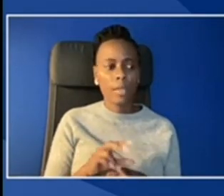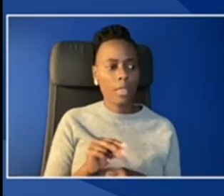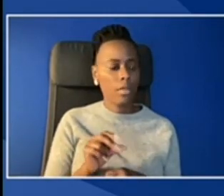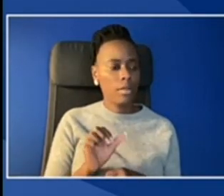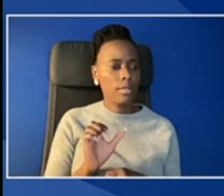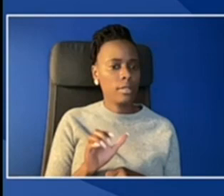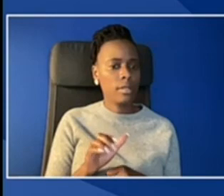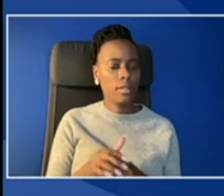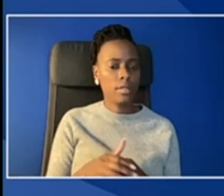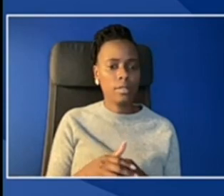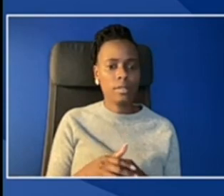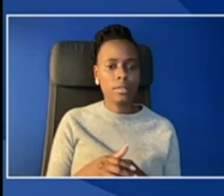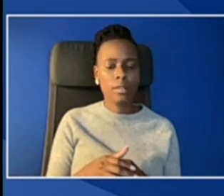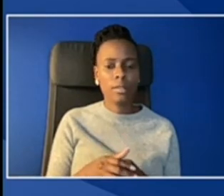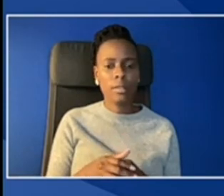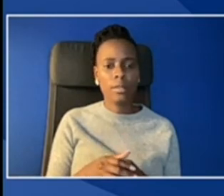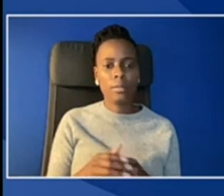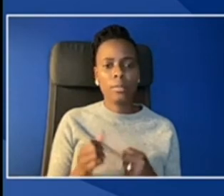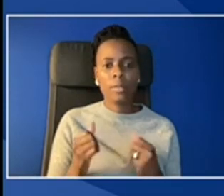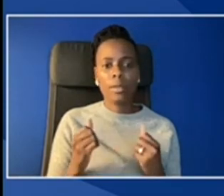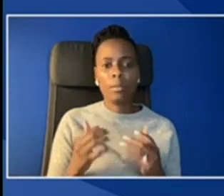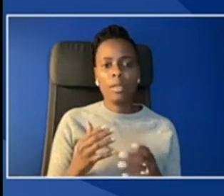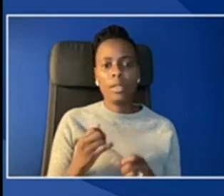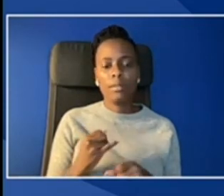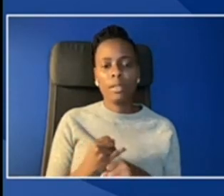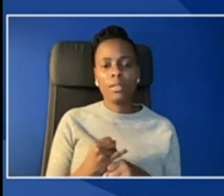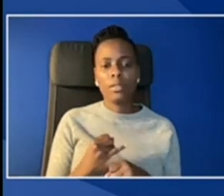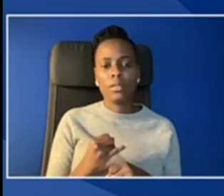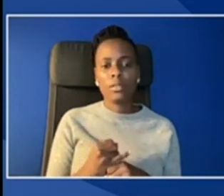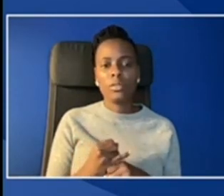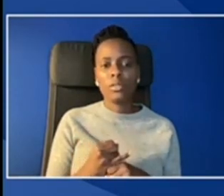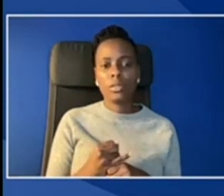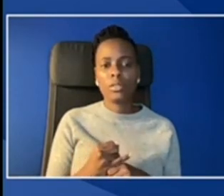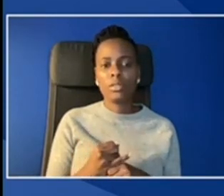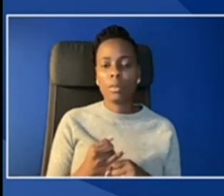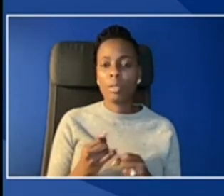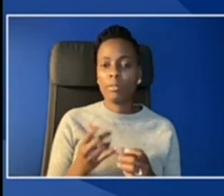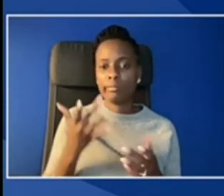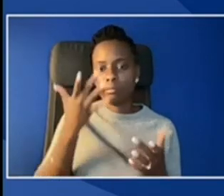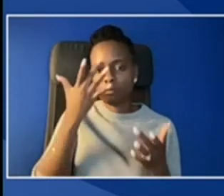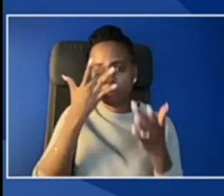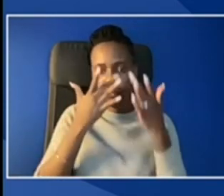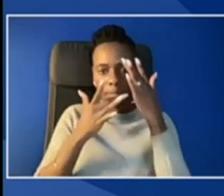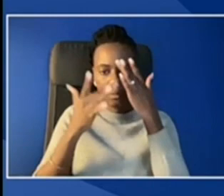And so many, many of these institutions have been very predatory to our